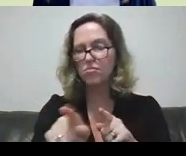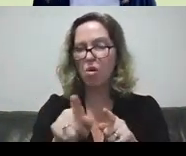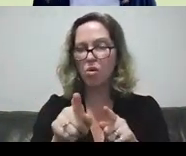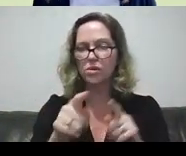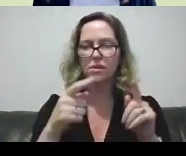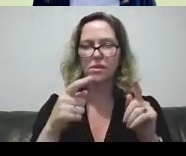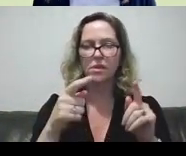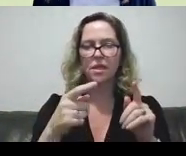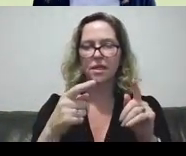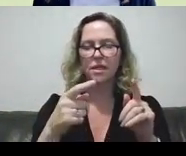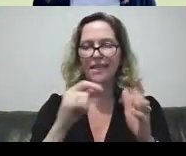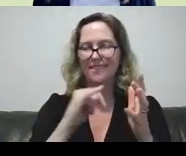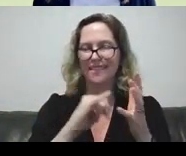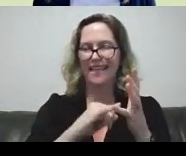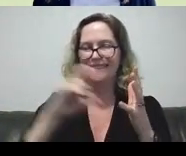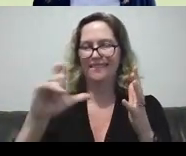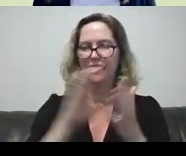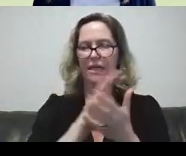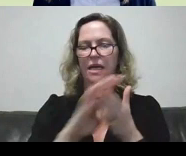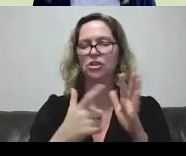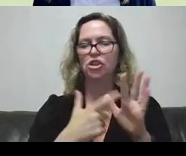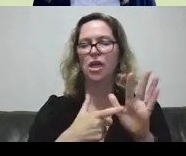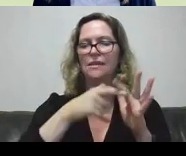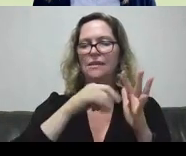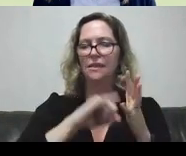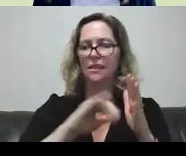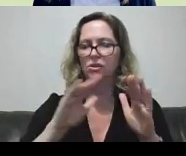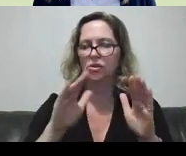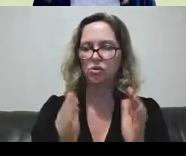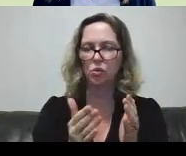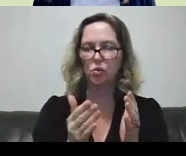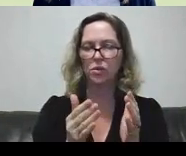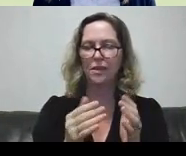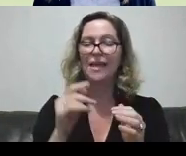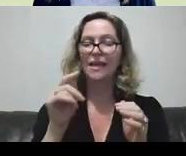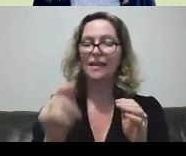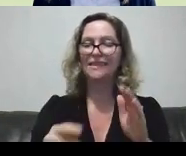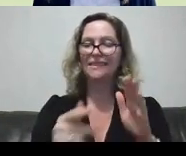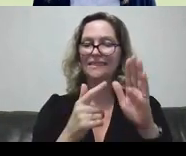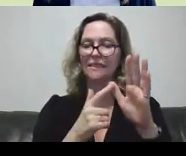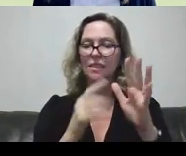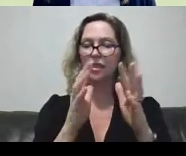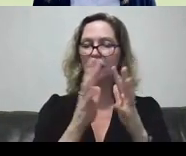so if you choose to directly employ, you will become familiar with this but